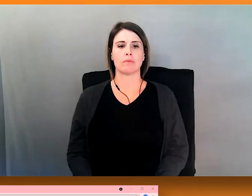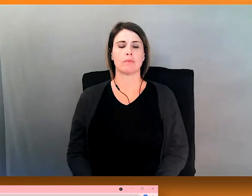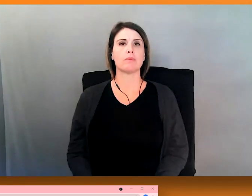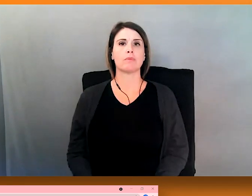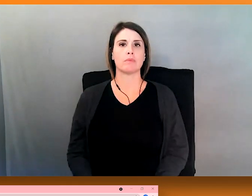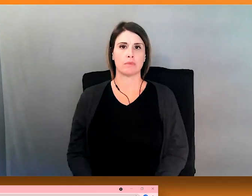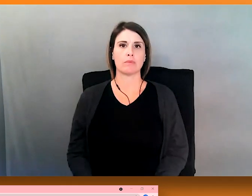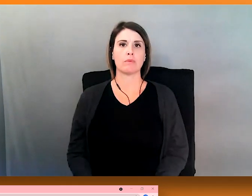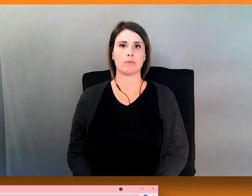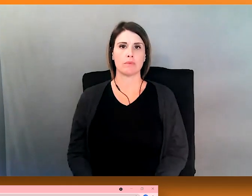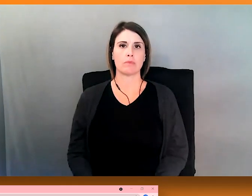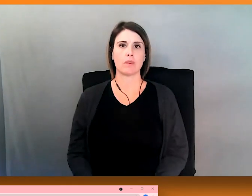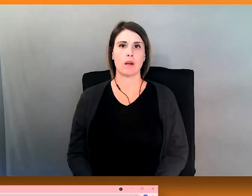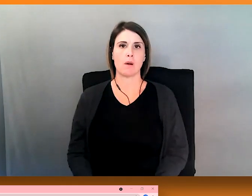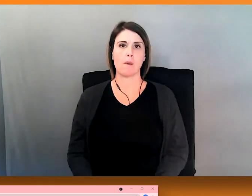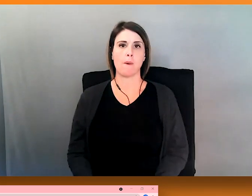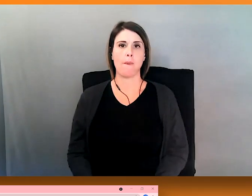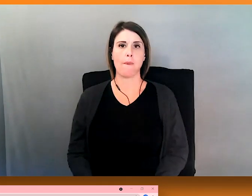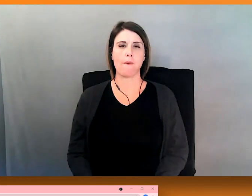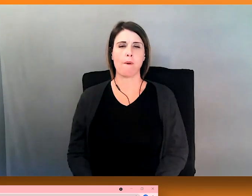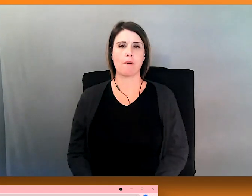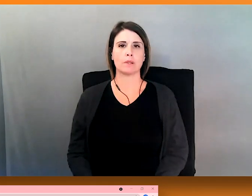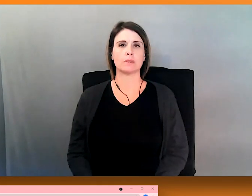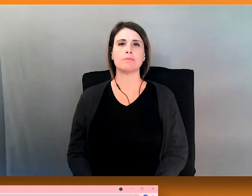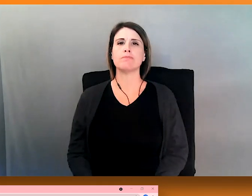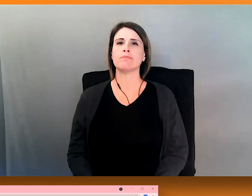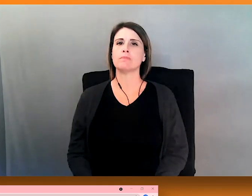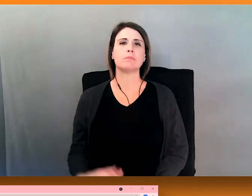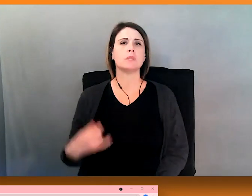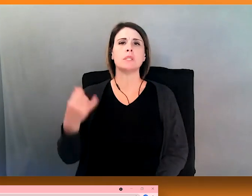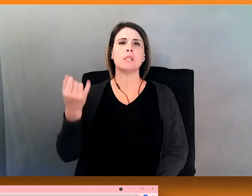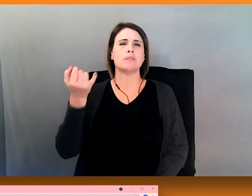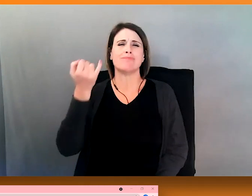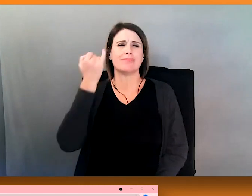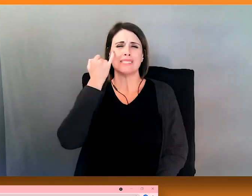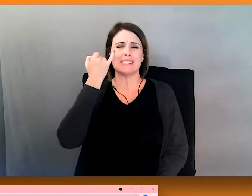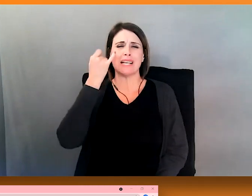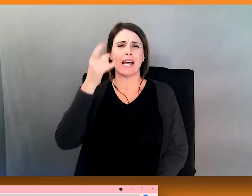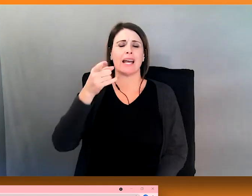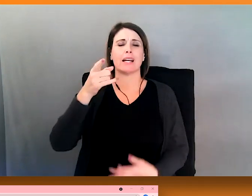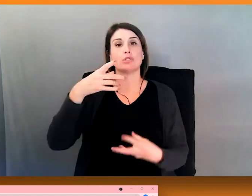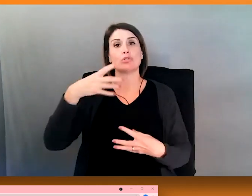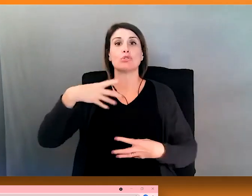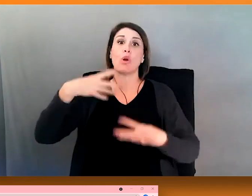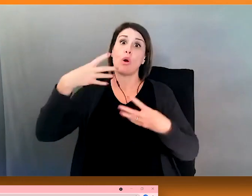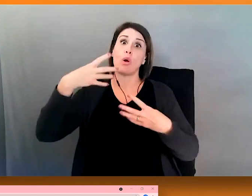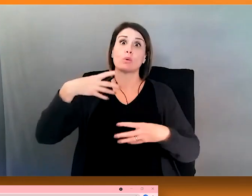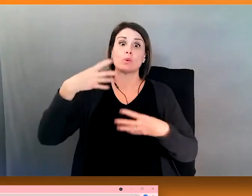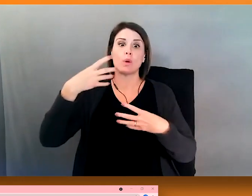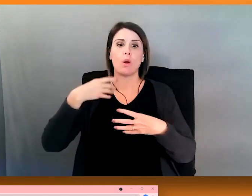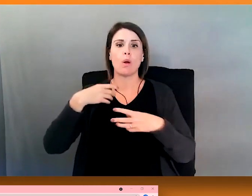that if you're looking at certain grants-- say you're scrolling down and you see a certain grant,